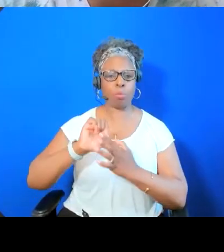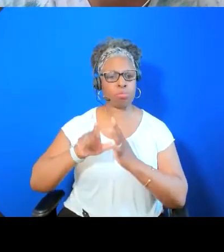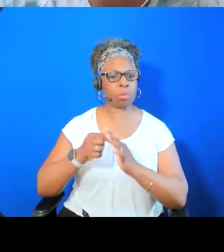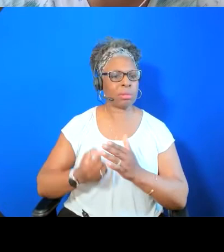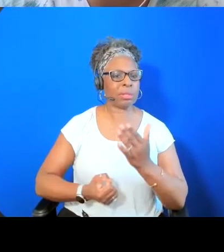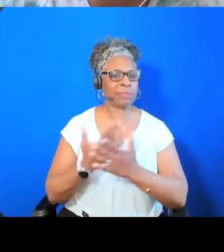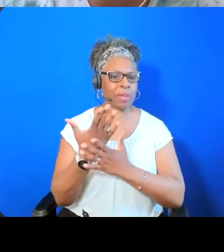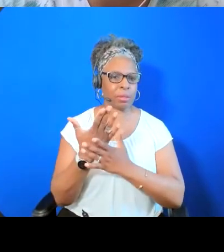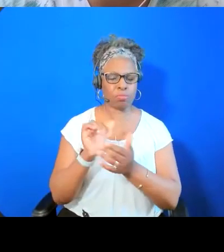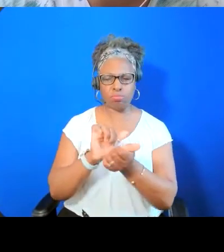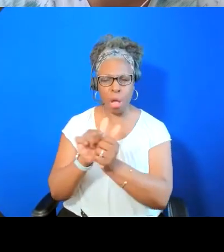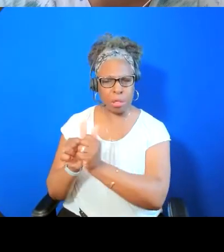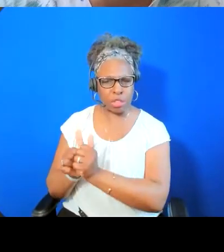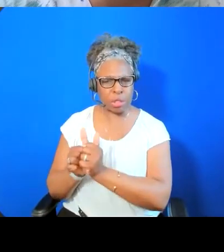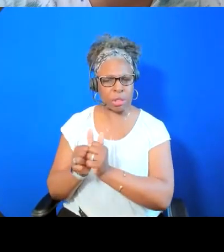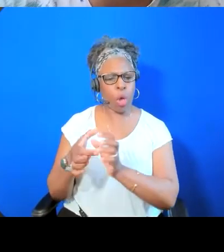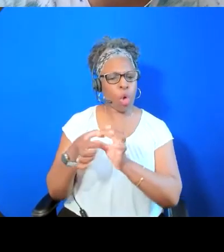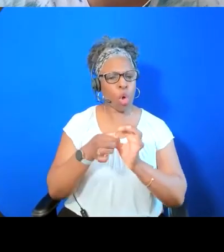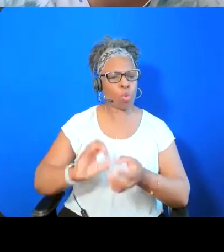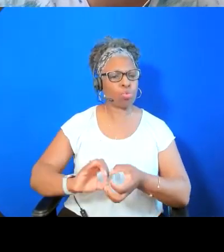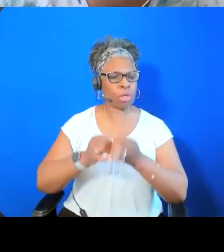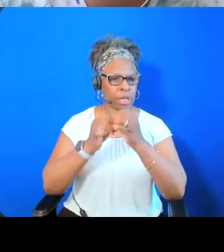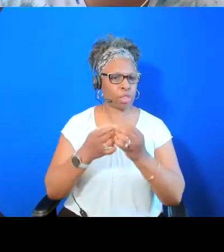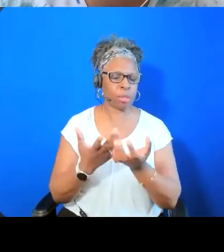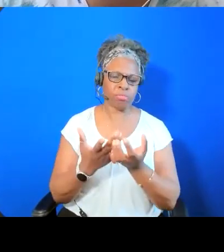And among things like direct support, campaigning or political education,